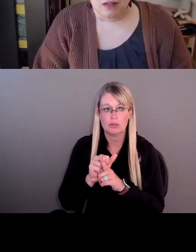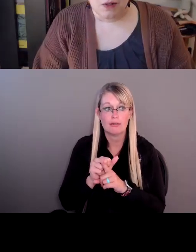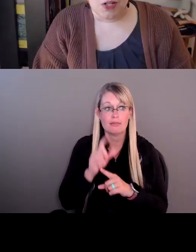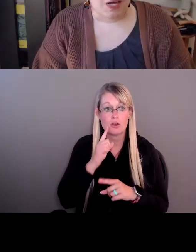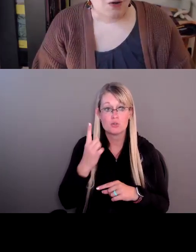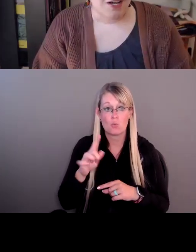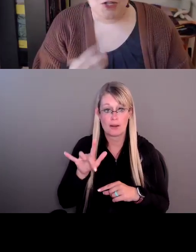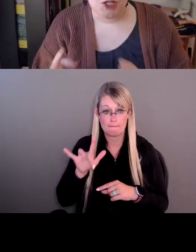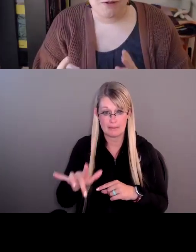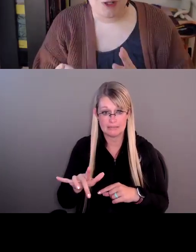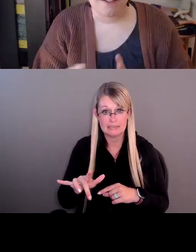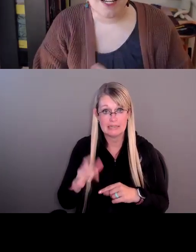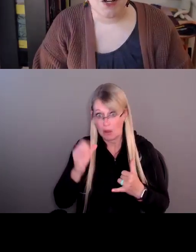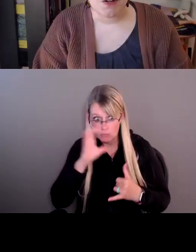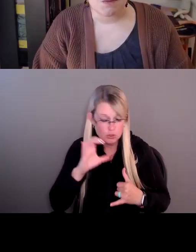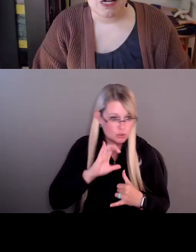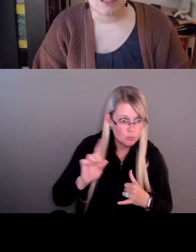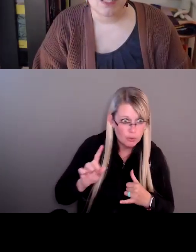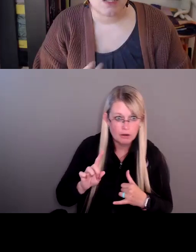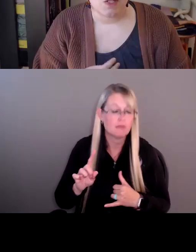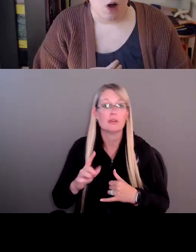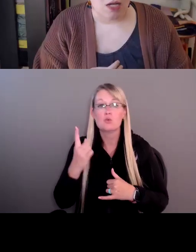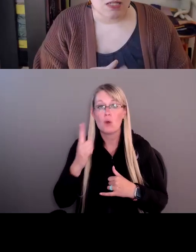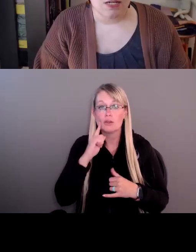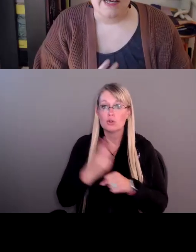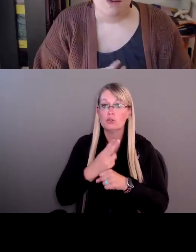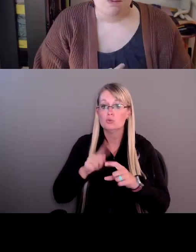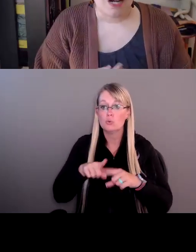which I am now searching for in the video, there is a button you can use to pause come at it but